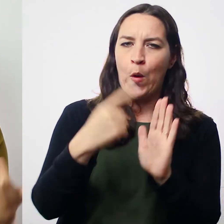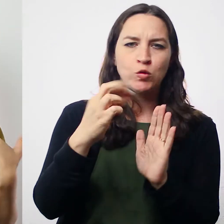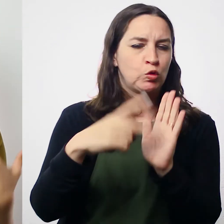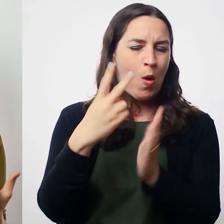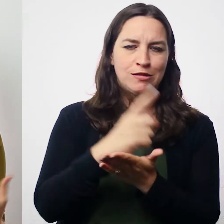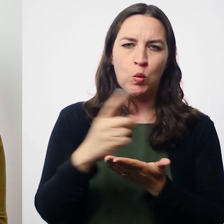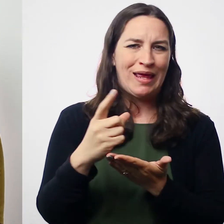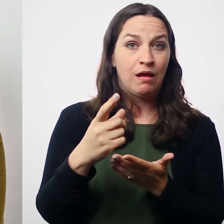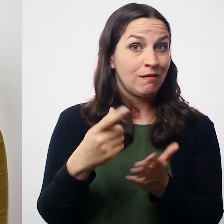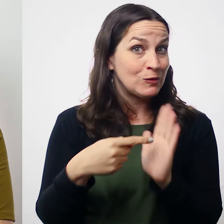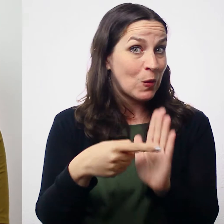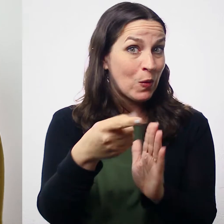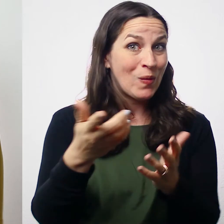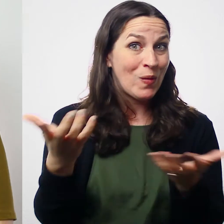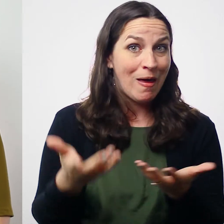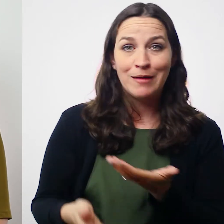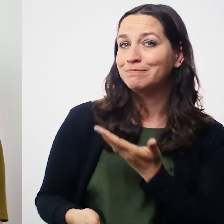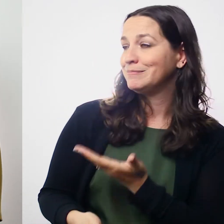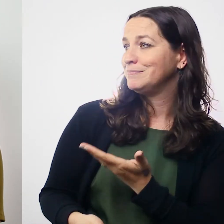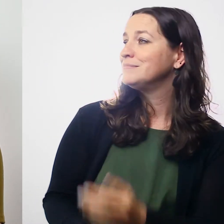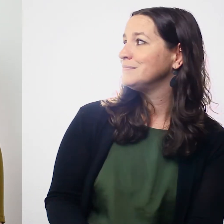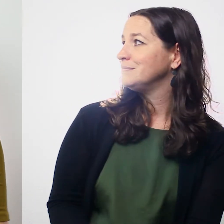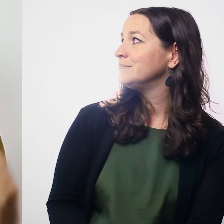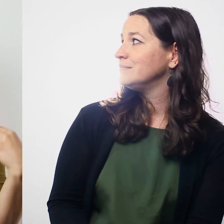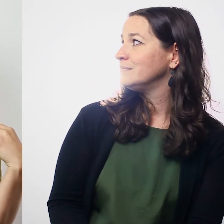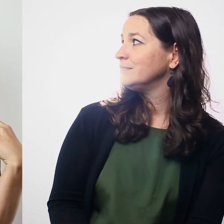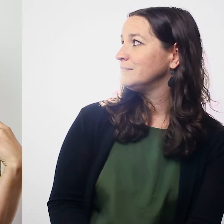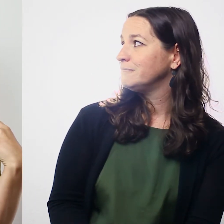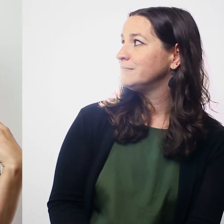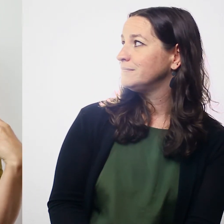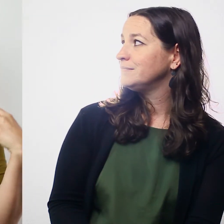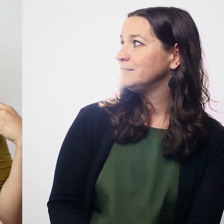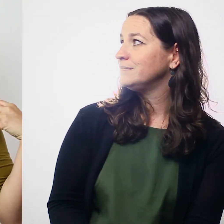move that they taught me. And it's to roll your shoulders back. And so you do a small roll first